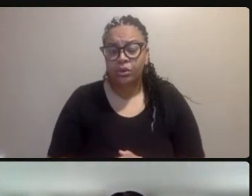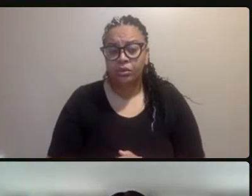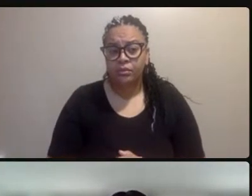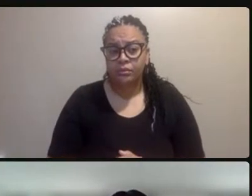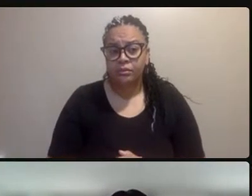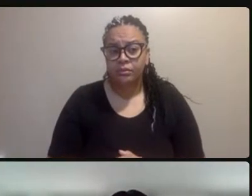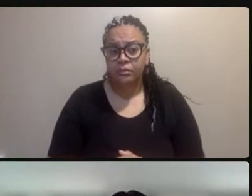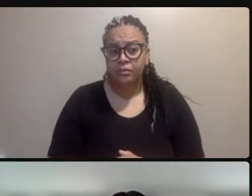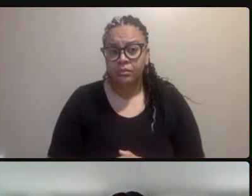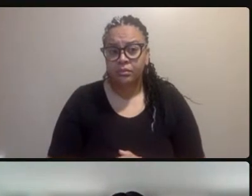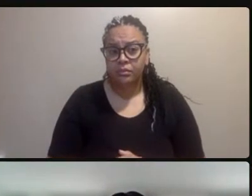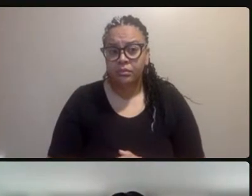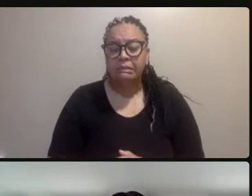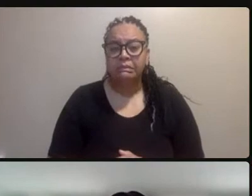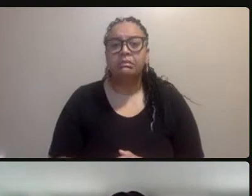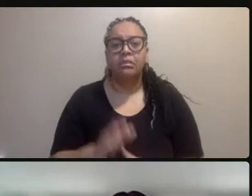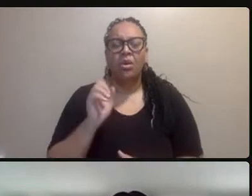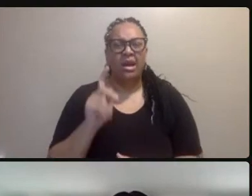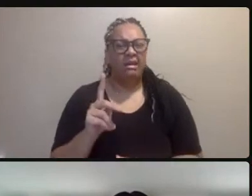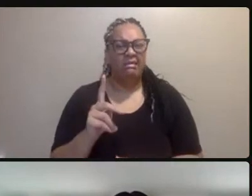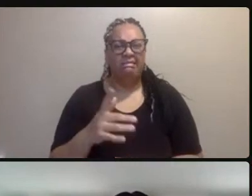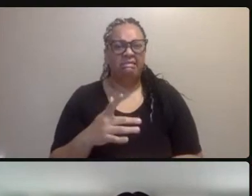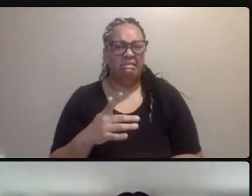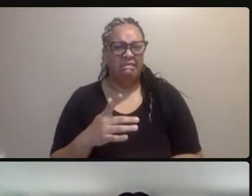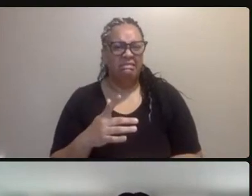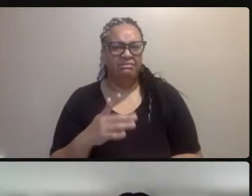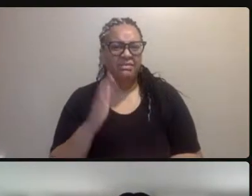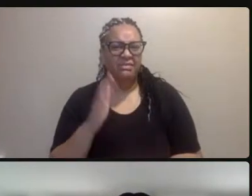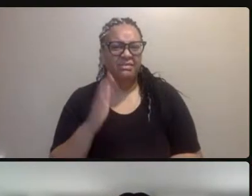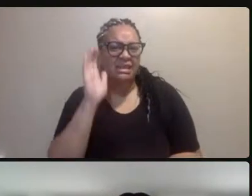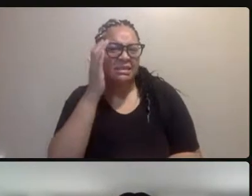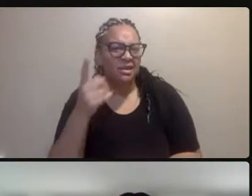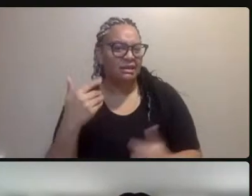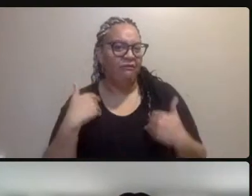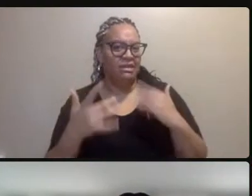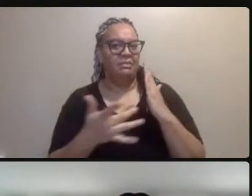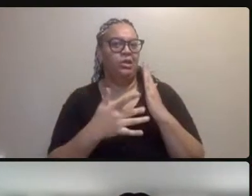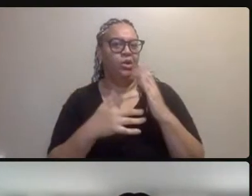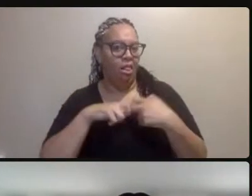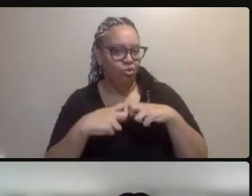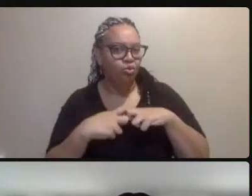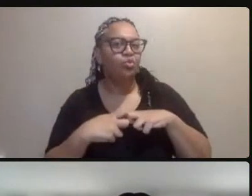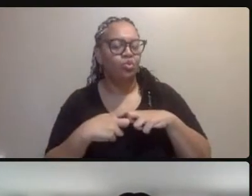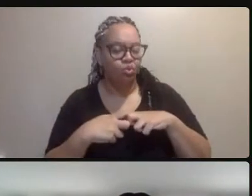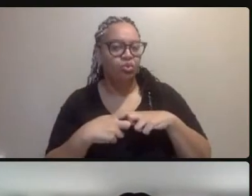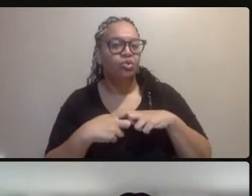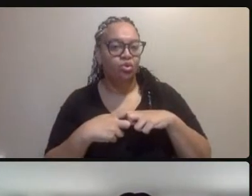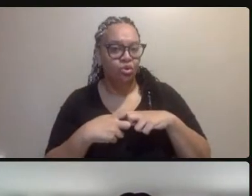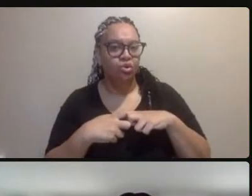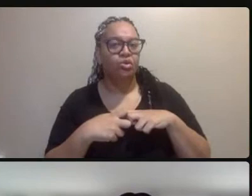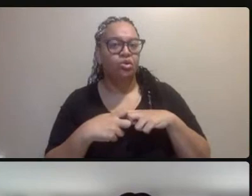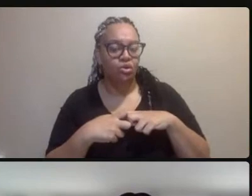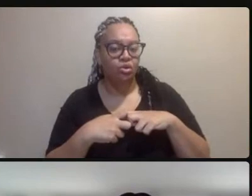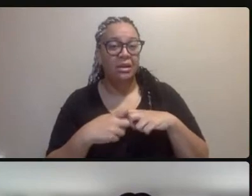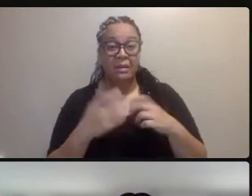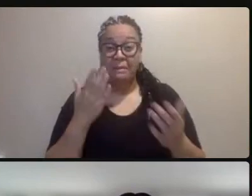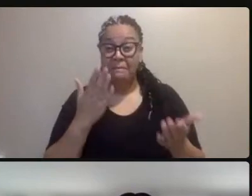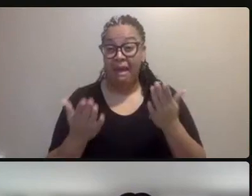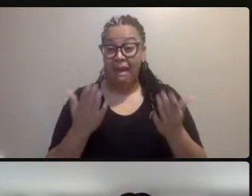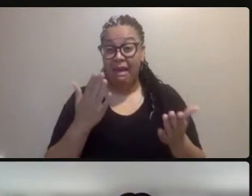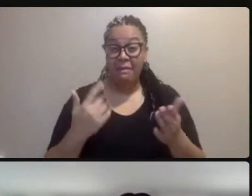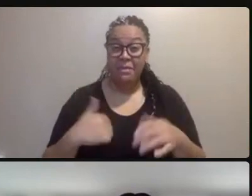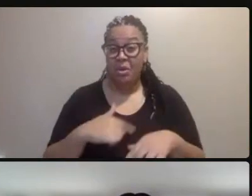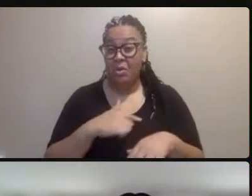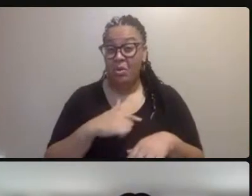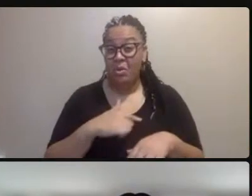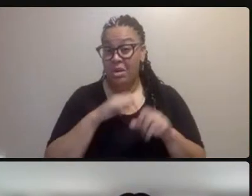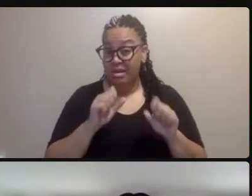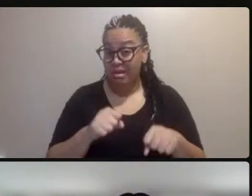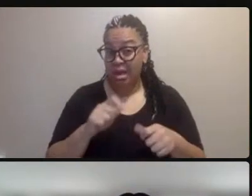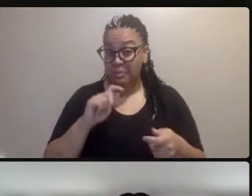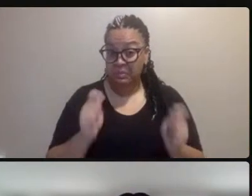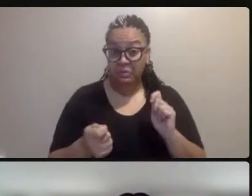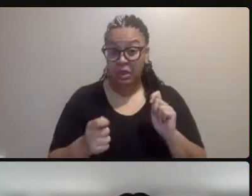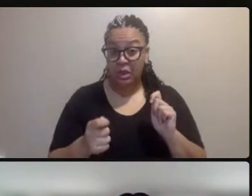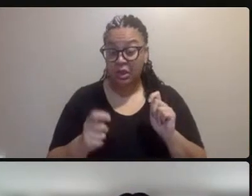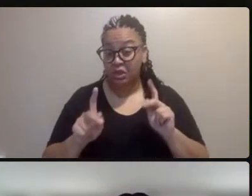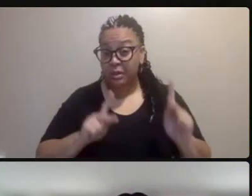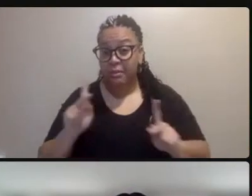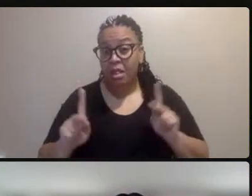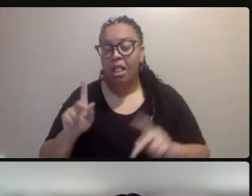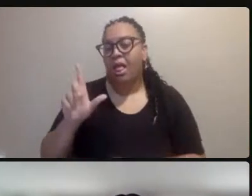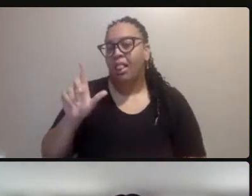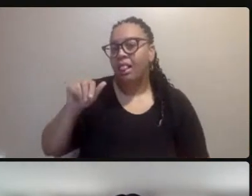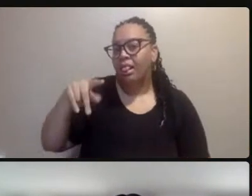RIGHT THERE.